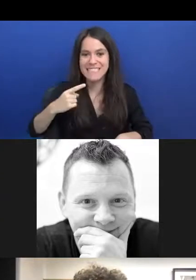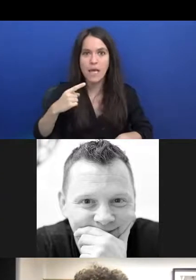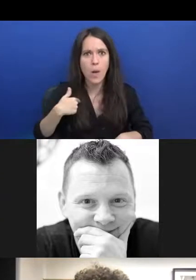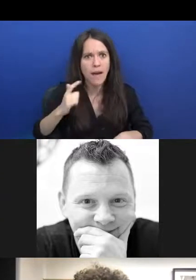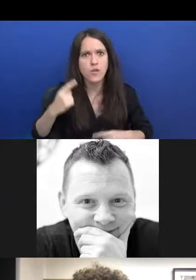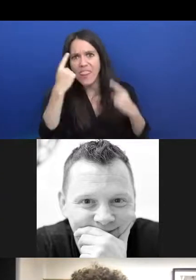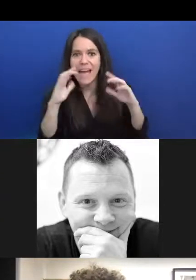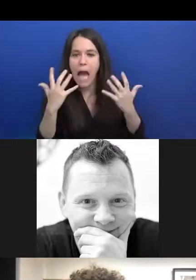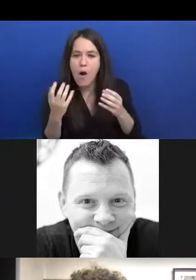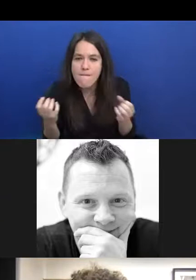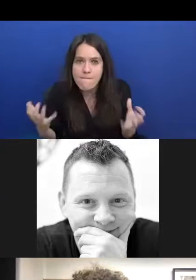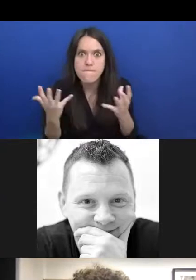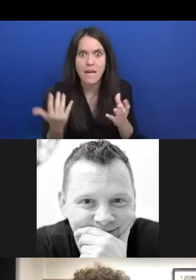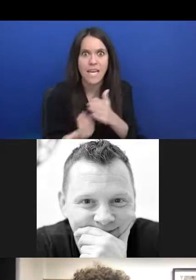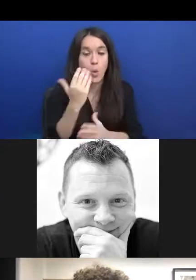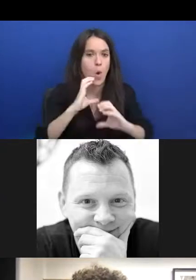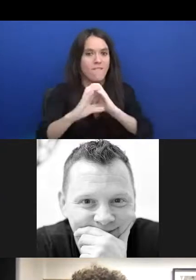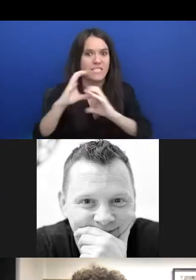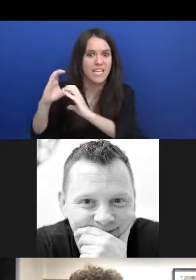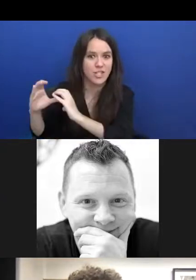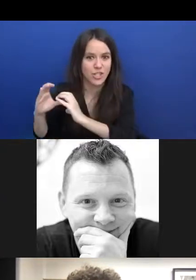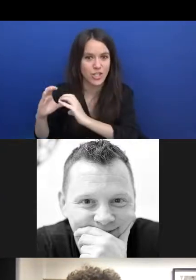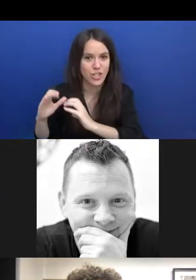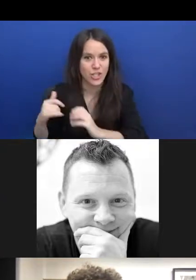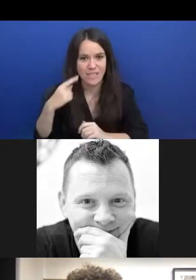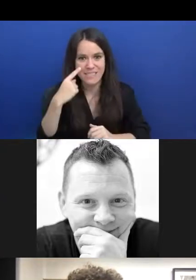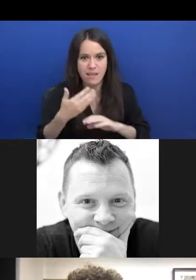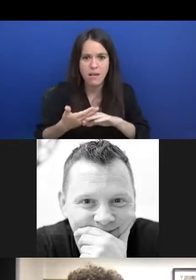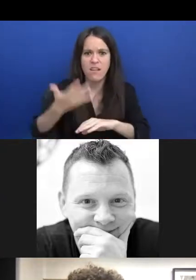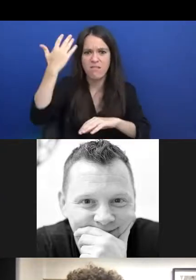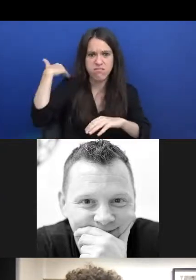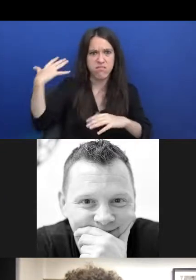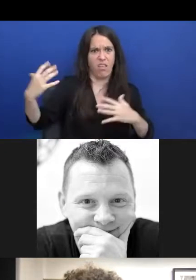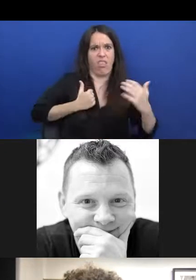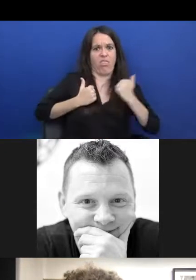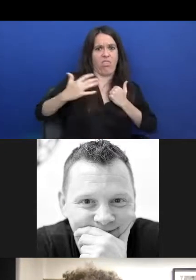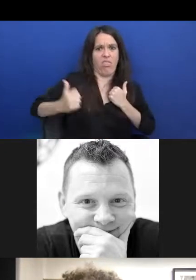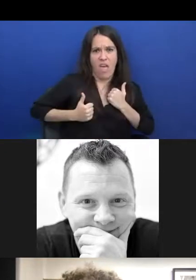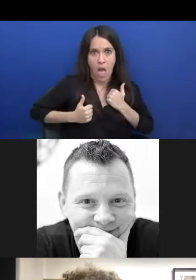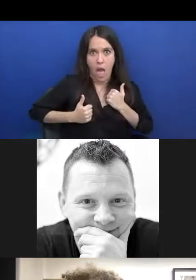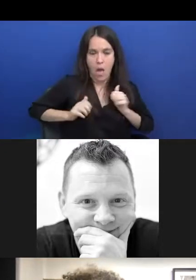redress previous dispossessions and to create and strengthen new forms of reciprocal collaboration